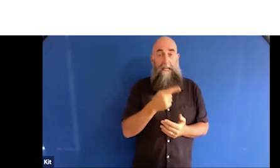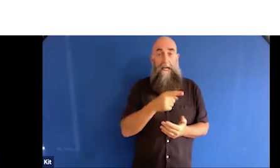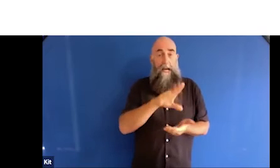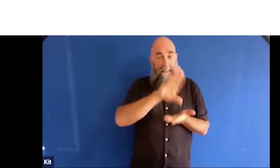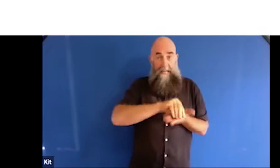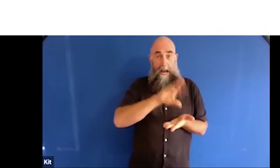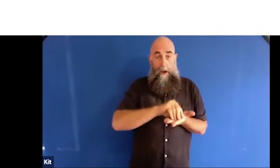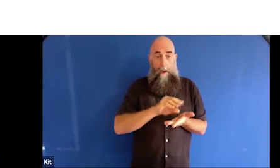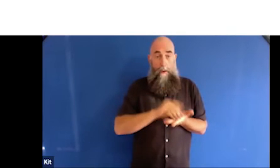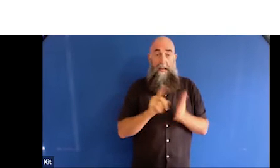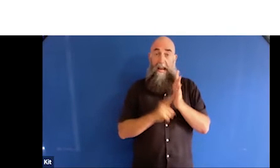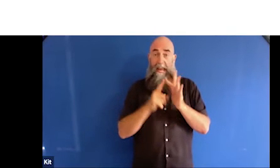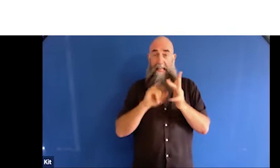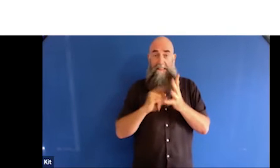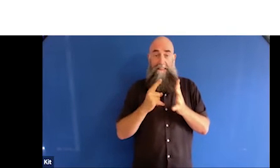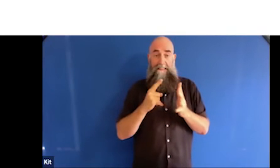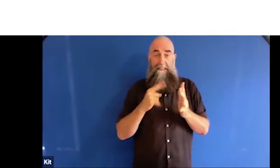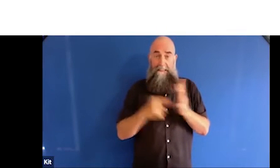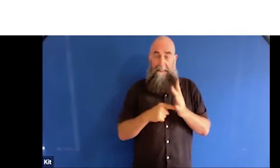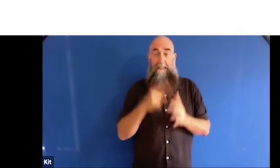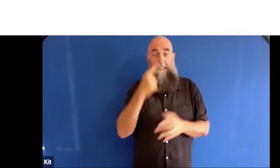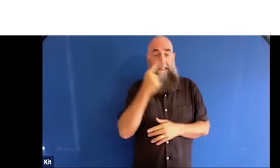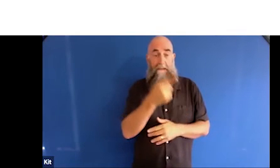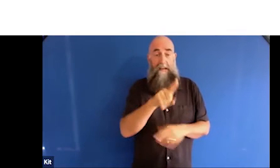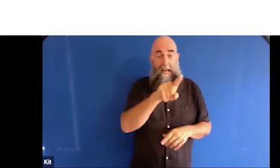a little link there. If you click on that, it will show you who have been awarded grants in